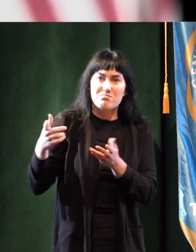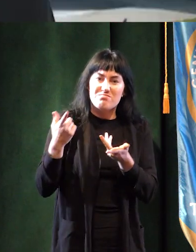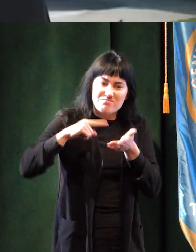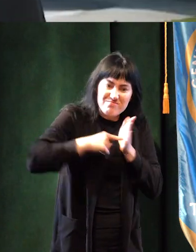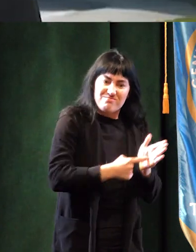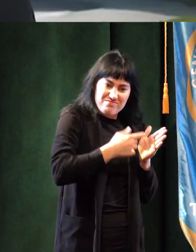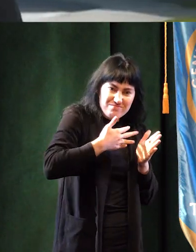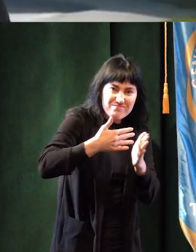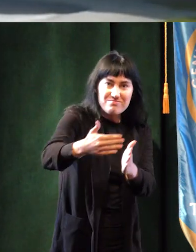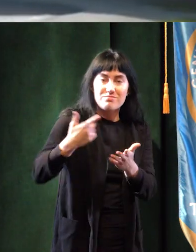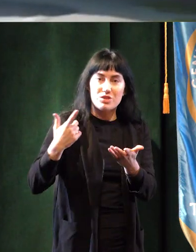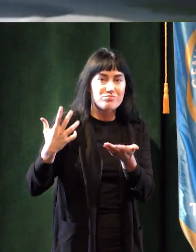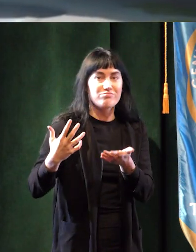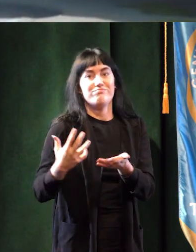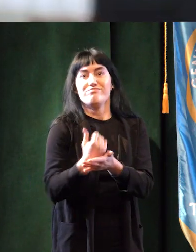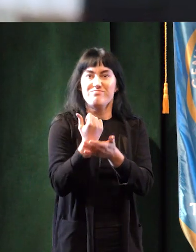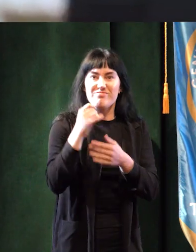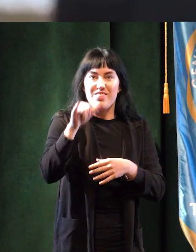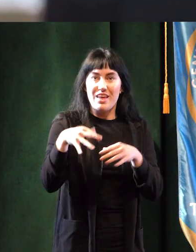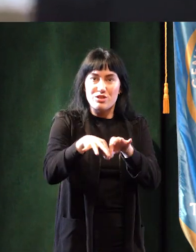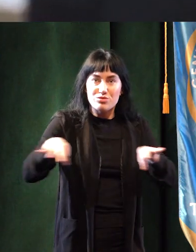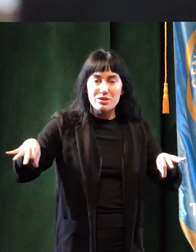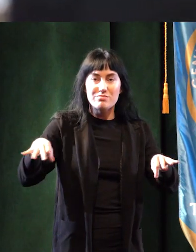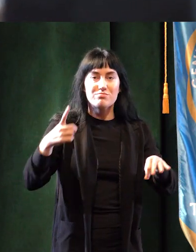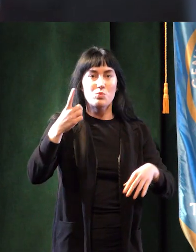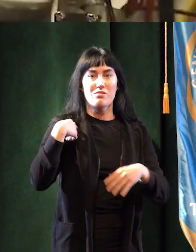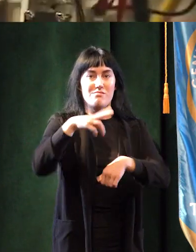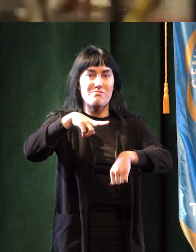earned a degree from one of the nation's top campuses and no one can ever take